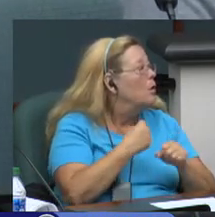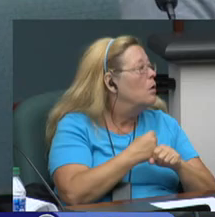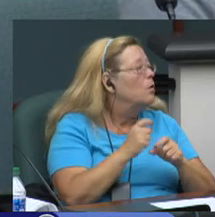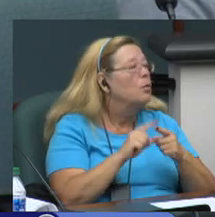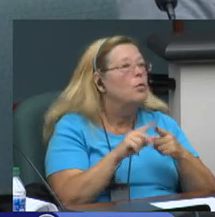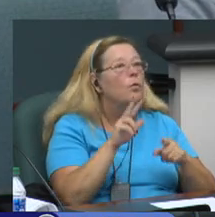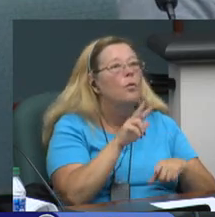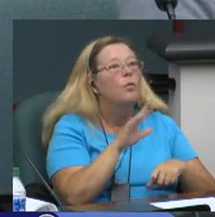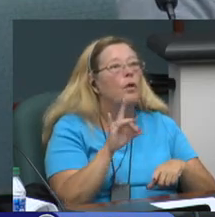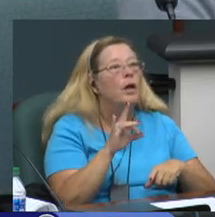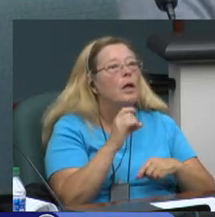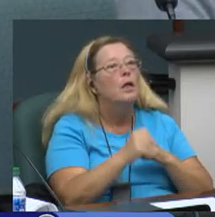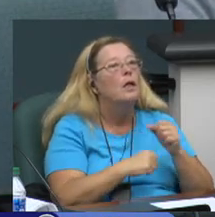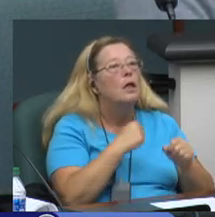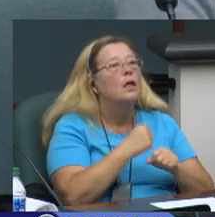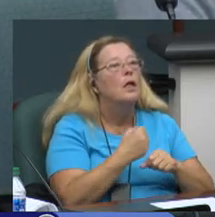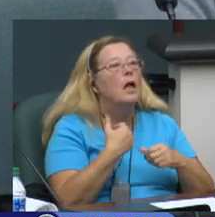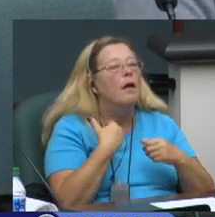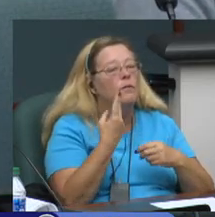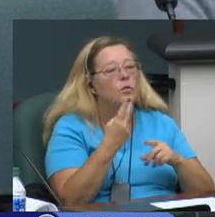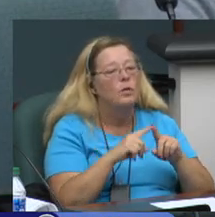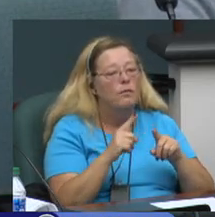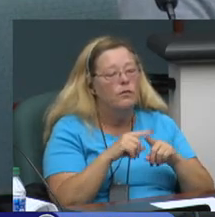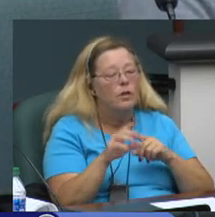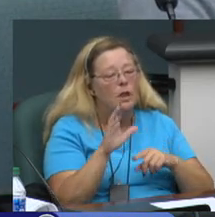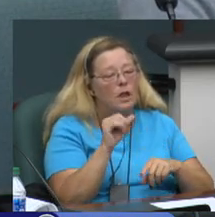over those two years of type of cases they here so I just wanted to clarify